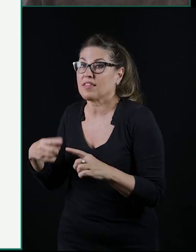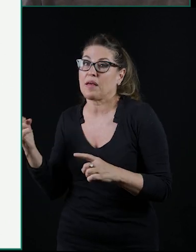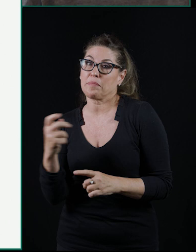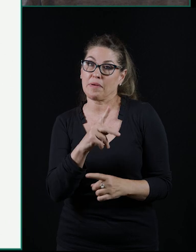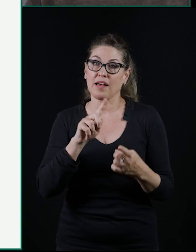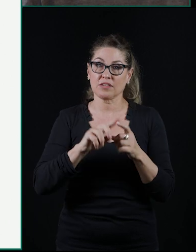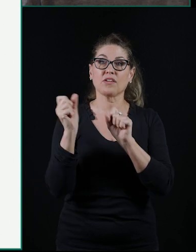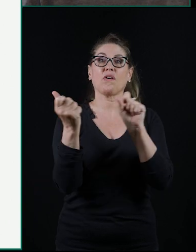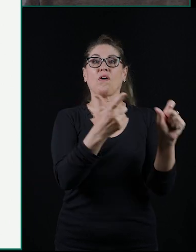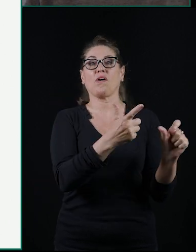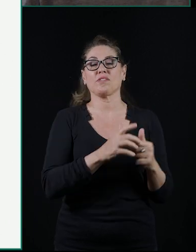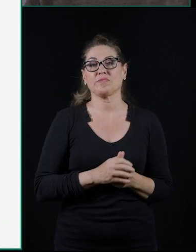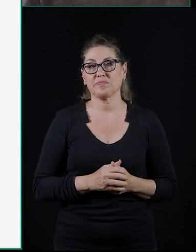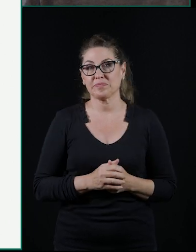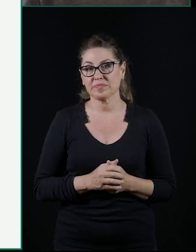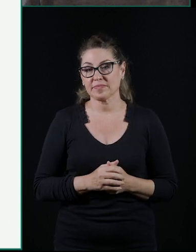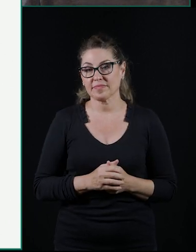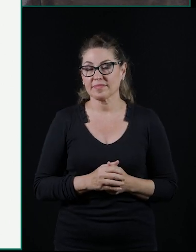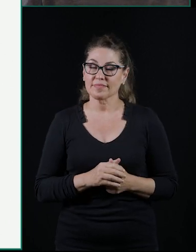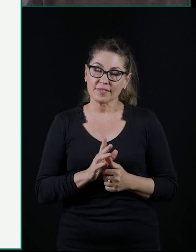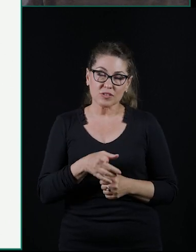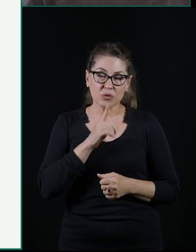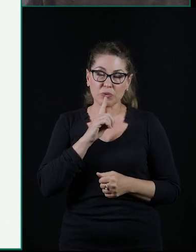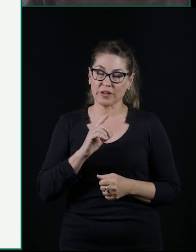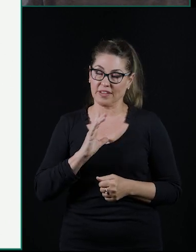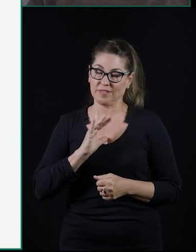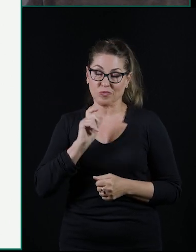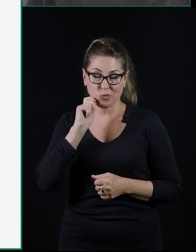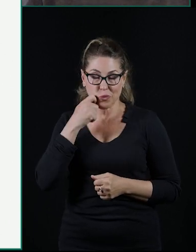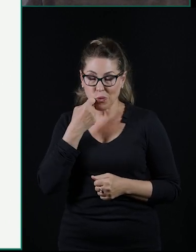So this is, another pretty cool scenario that we see.